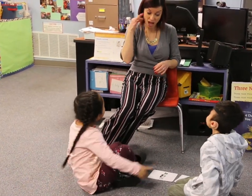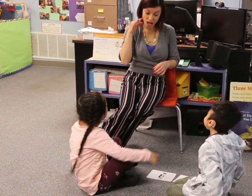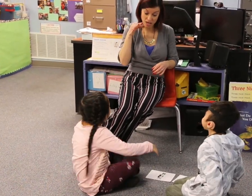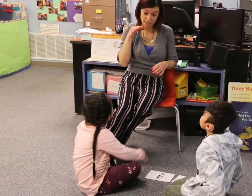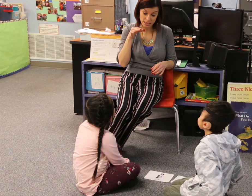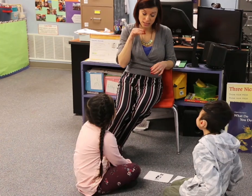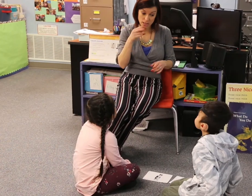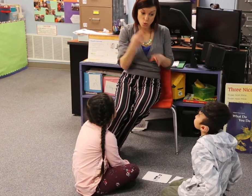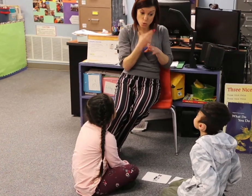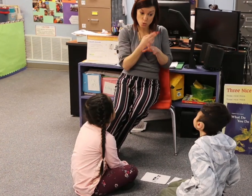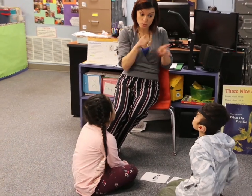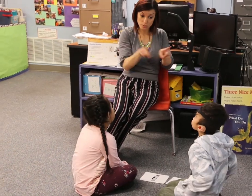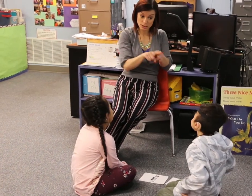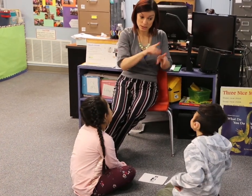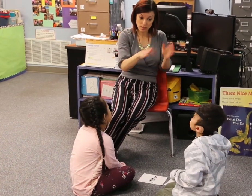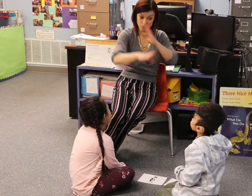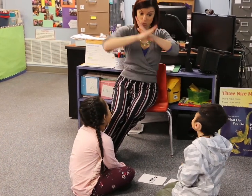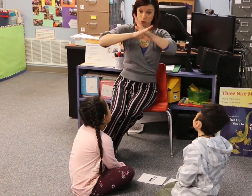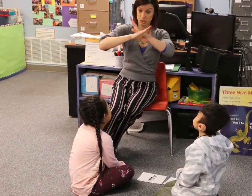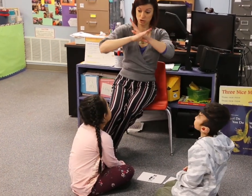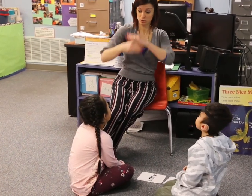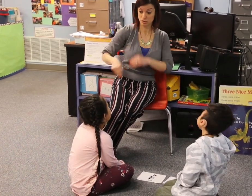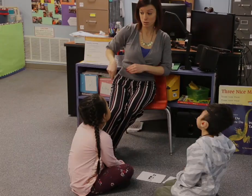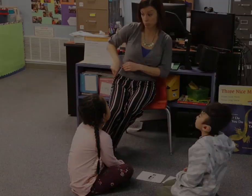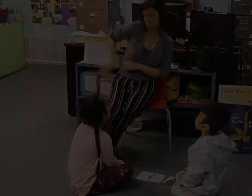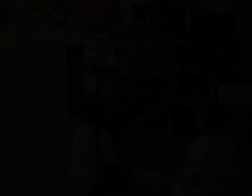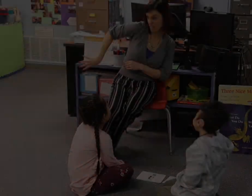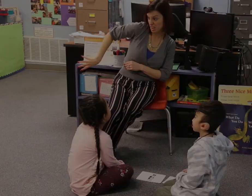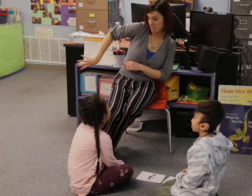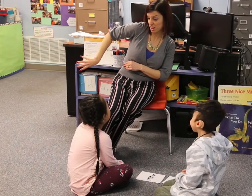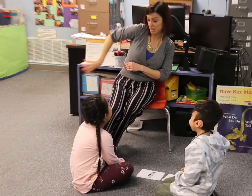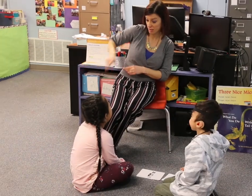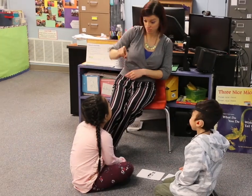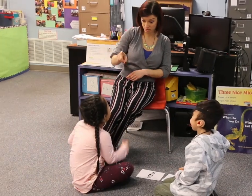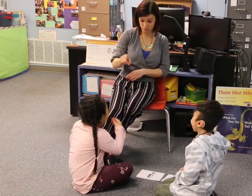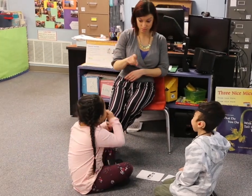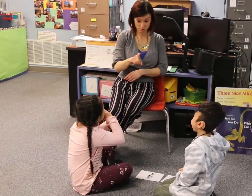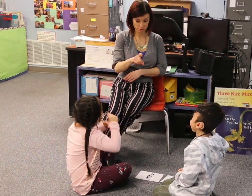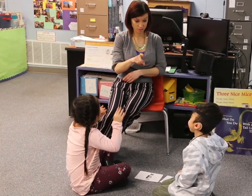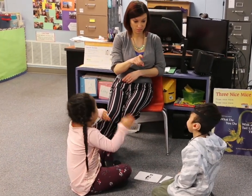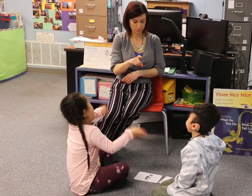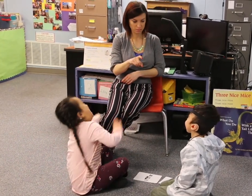deaf ed room called happy moments so that when the world of deaf education